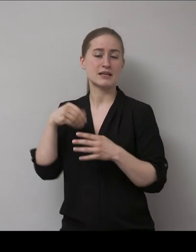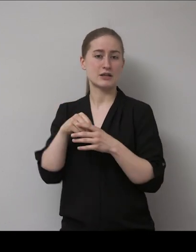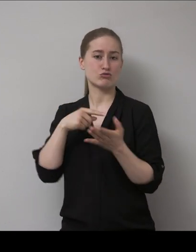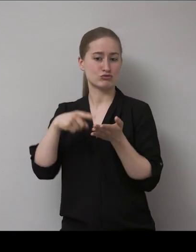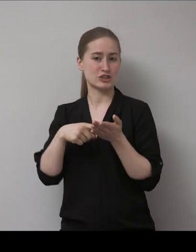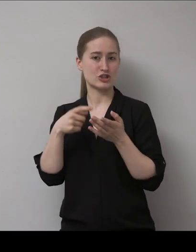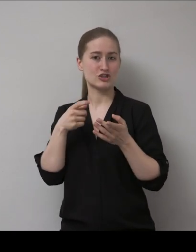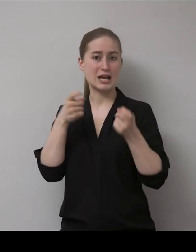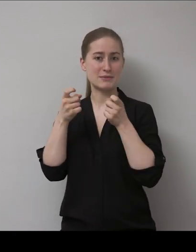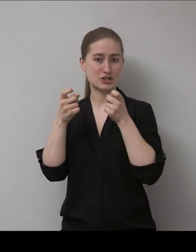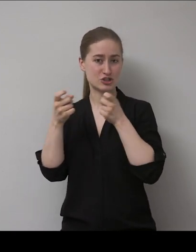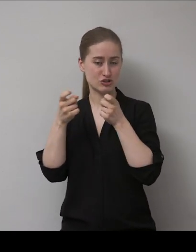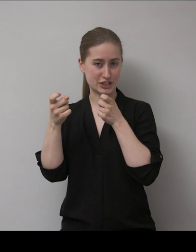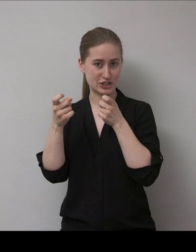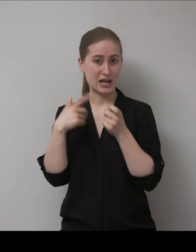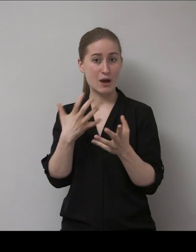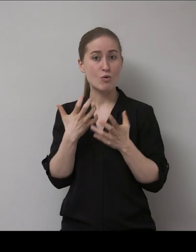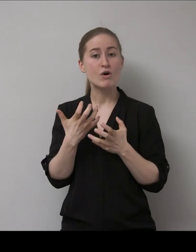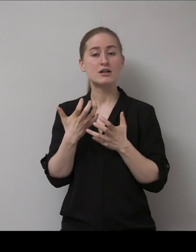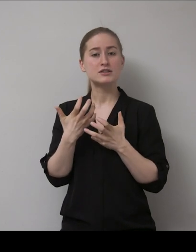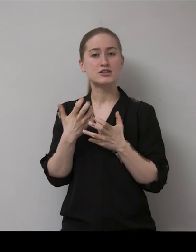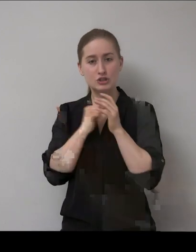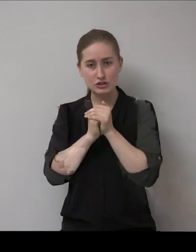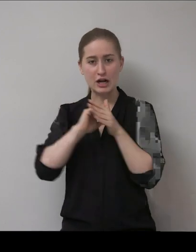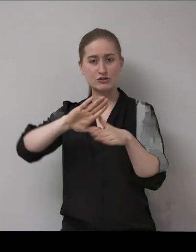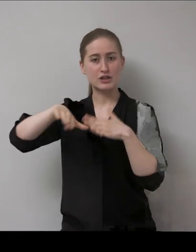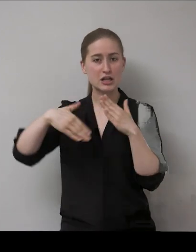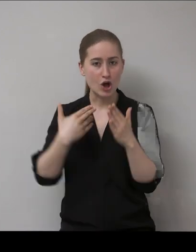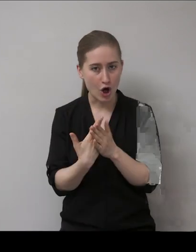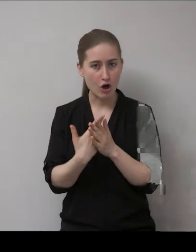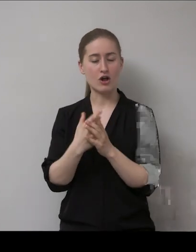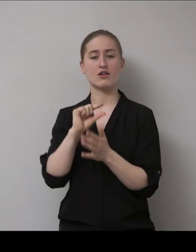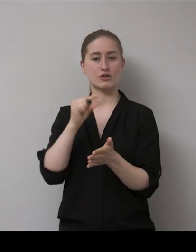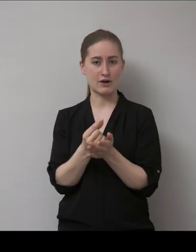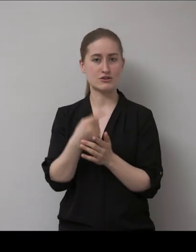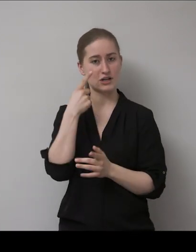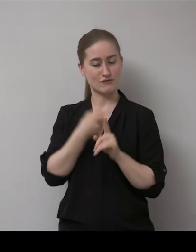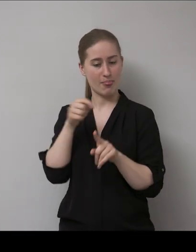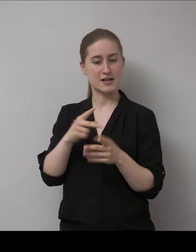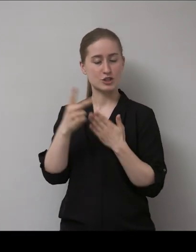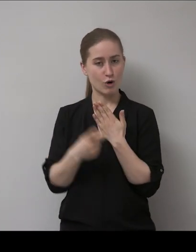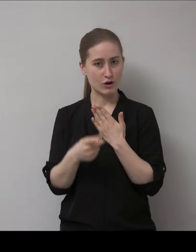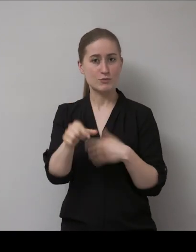and I want to congratulate all of the graduates of this program. You've worked very hard,